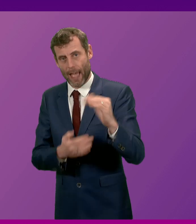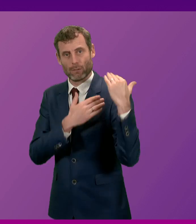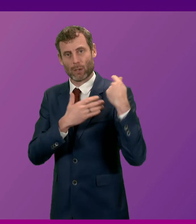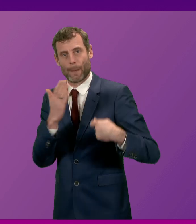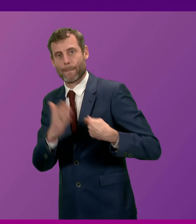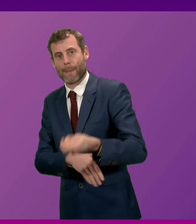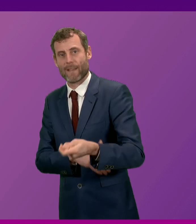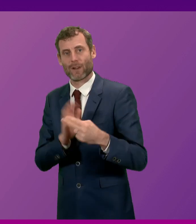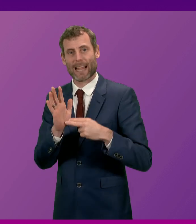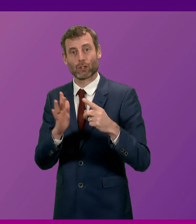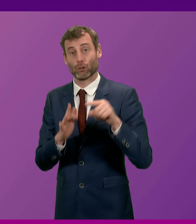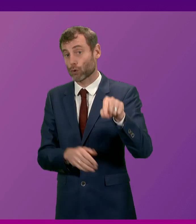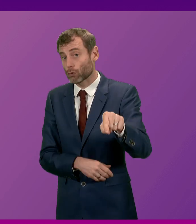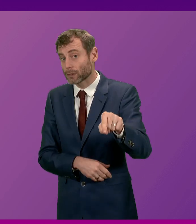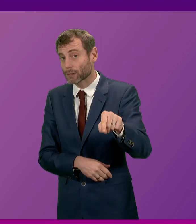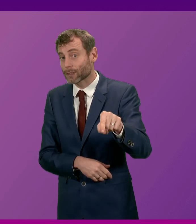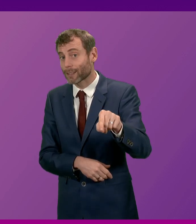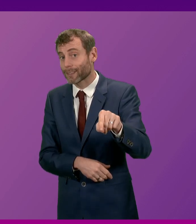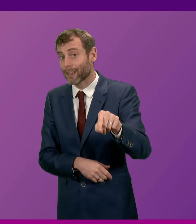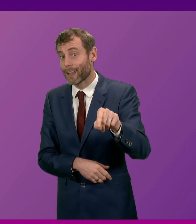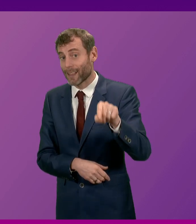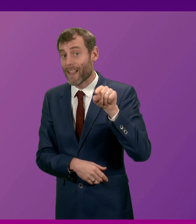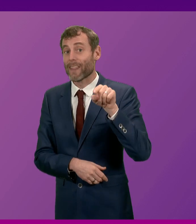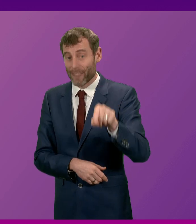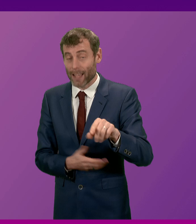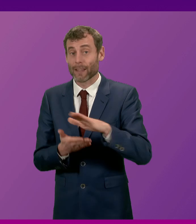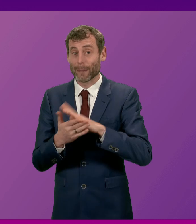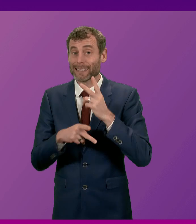Let us hear the First Minister.